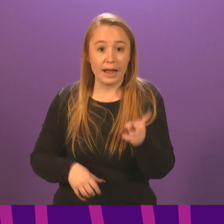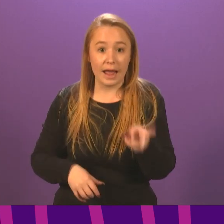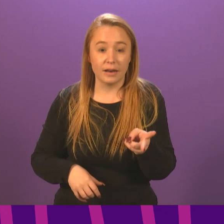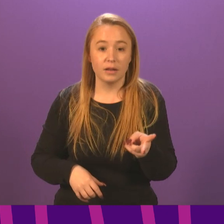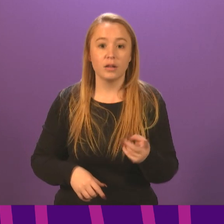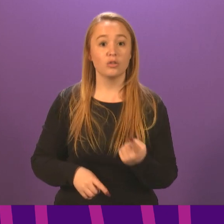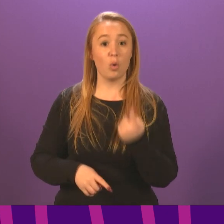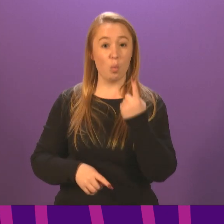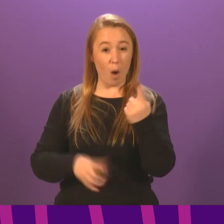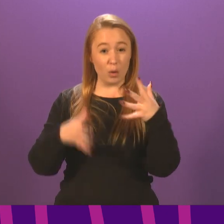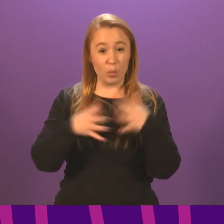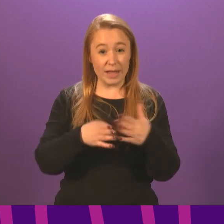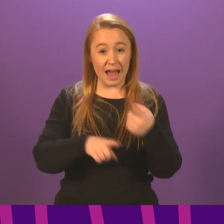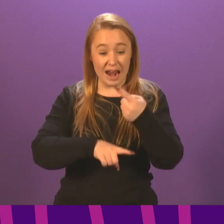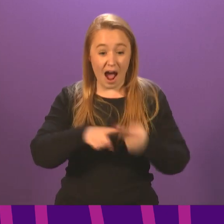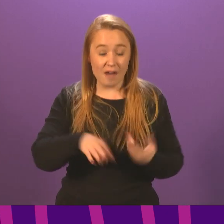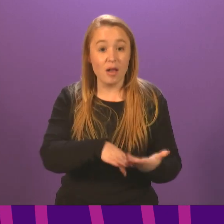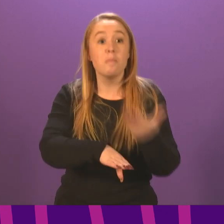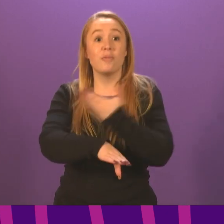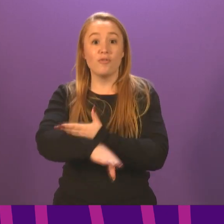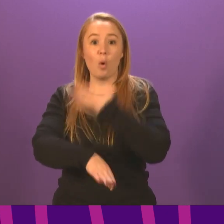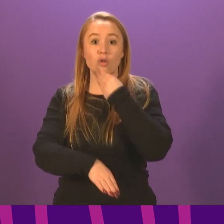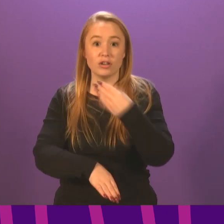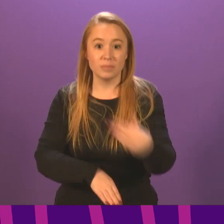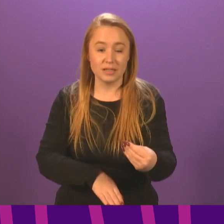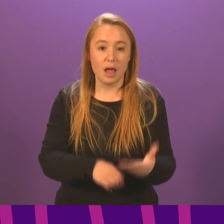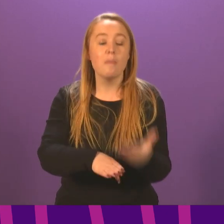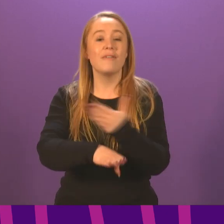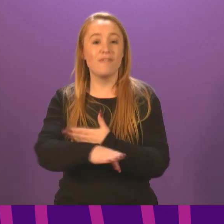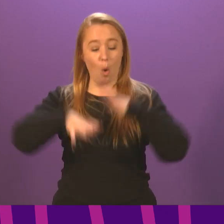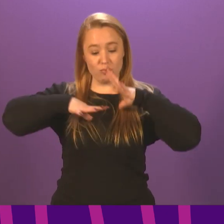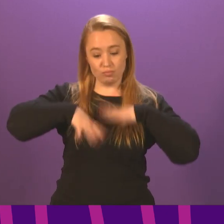a week and a half before Christmas and a week before the Christmas relaxation comes in,